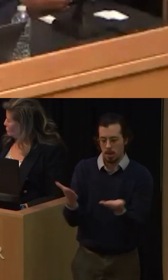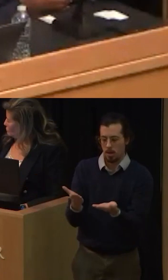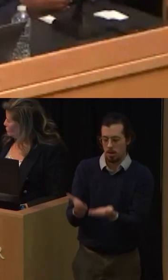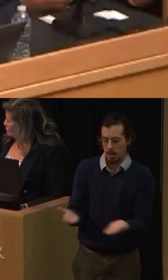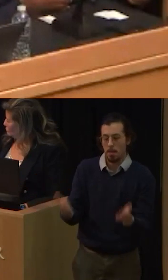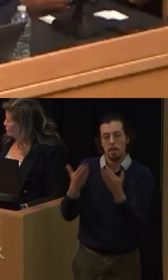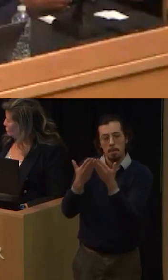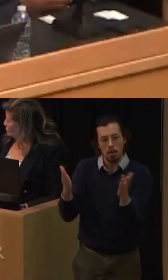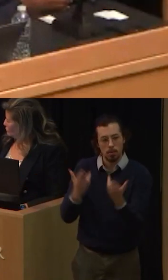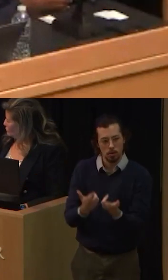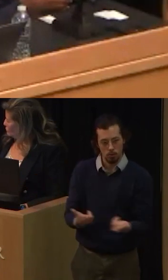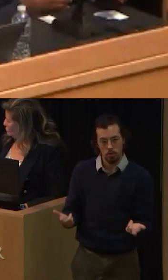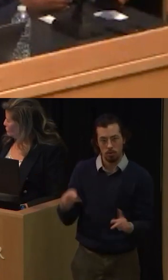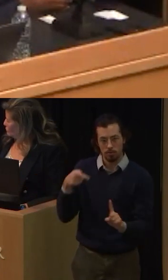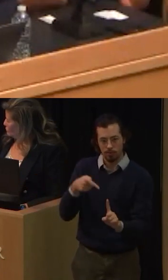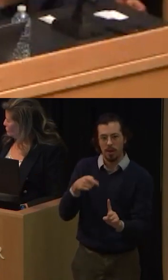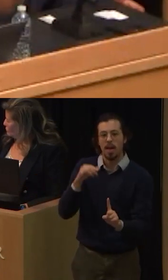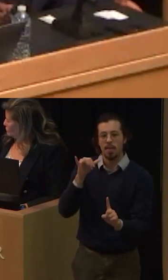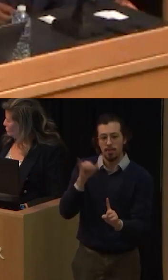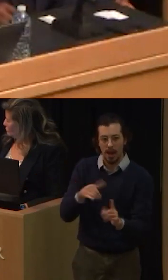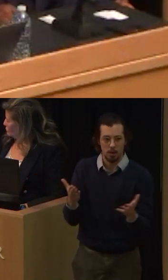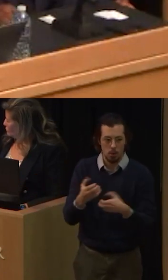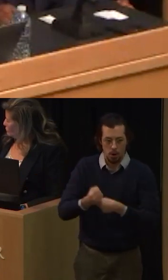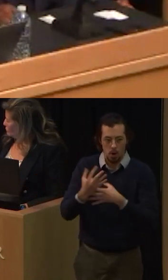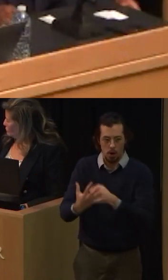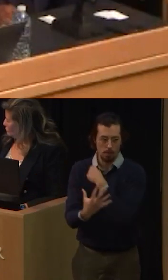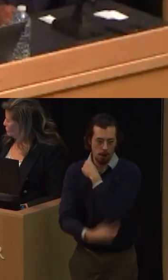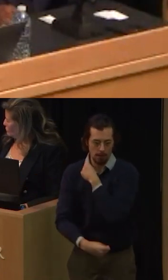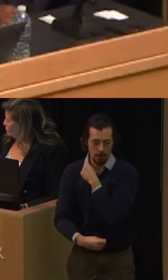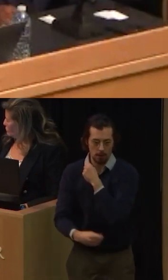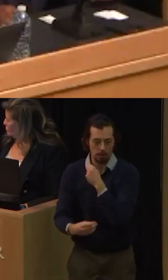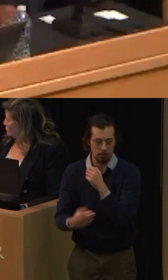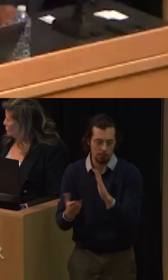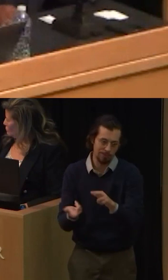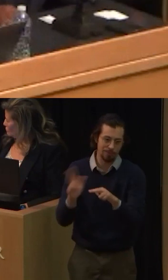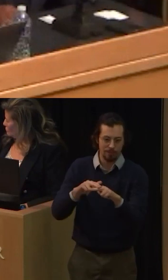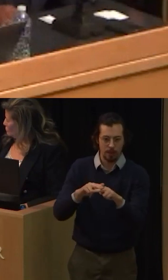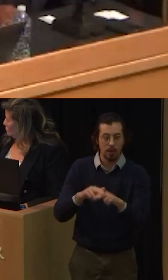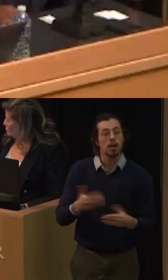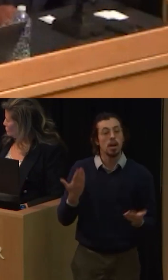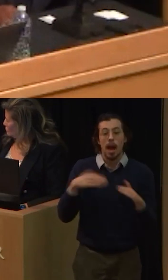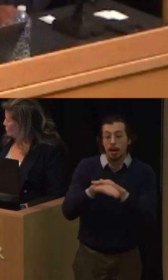to these resources, is what drove the decline in poverty, that access to SNAP benefits, amongst other things,